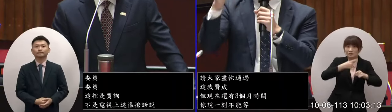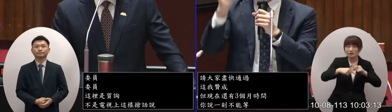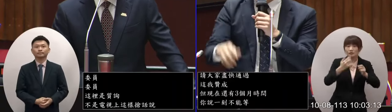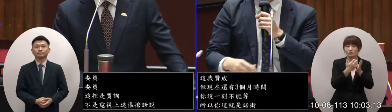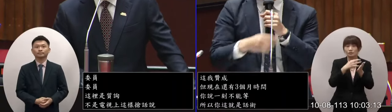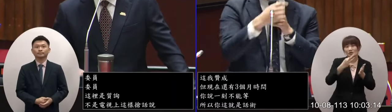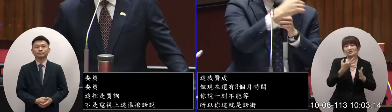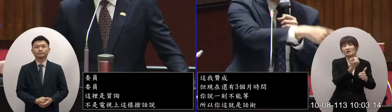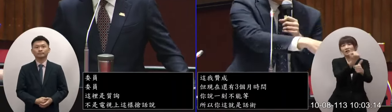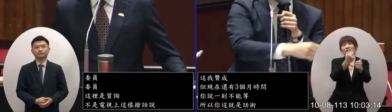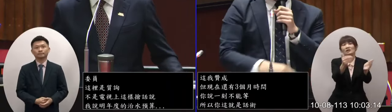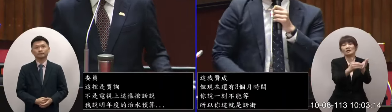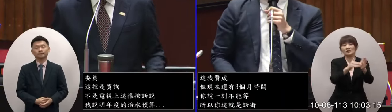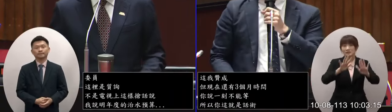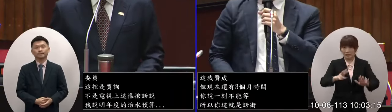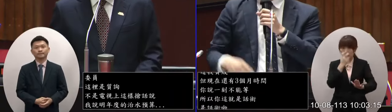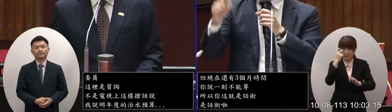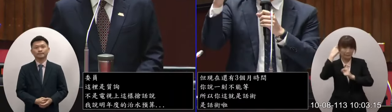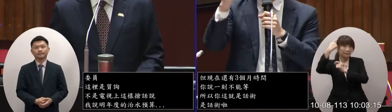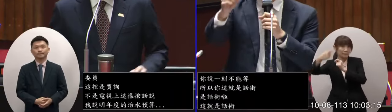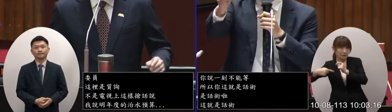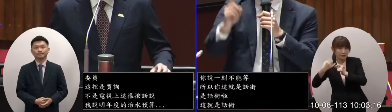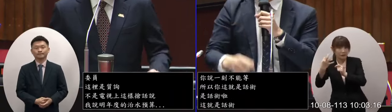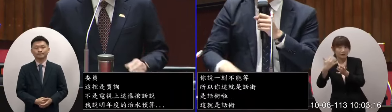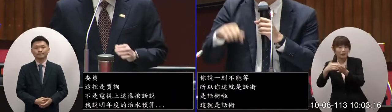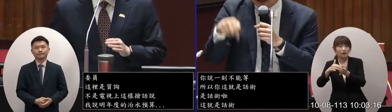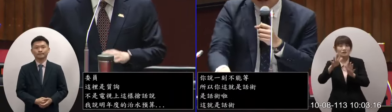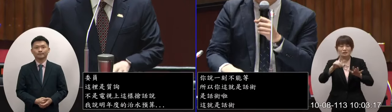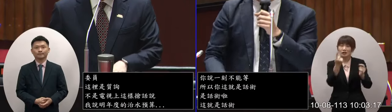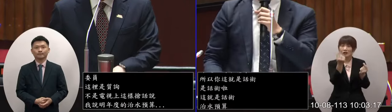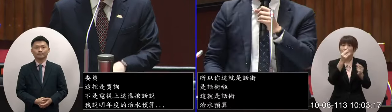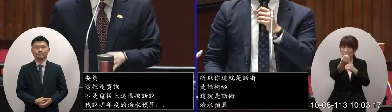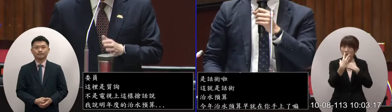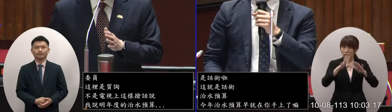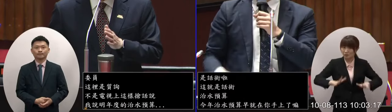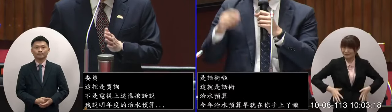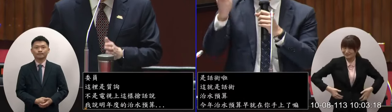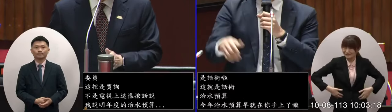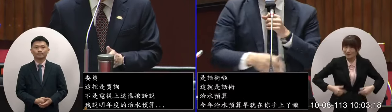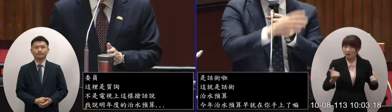Now everyone is reviewing it. It's next year, so you said you can't wait for a moment, as if it has to be passed now, it will